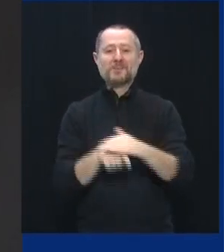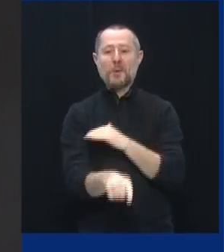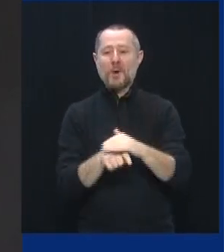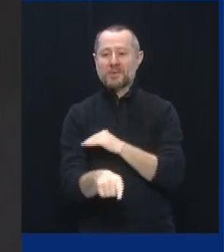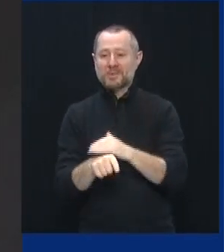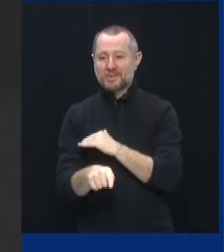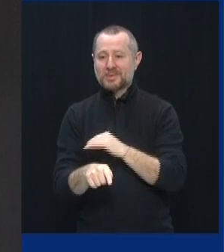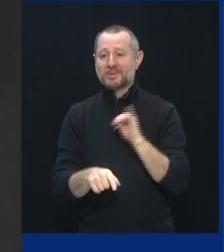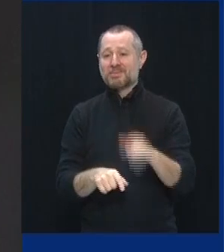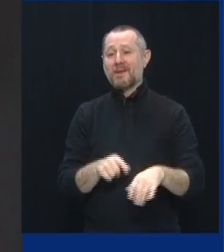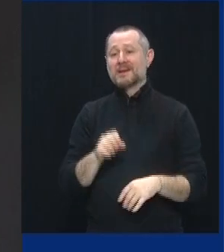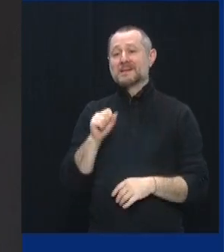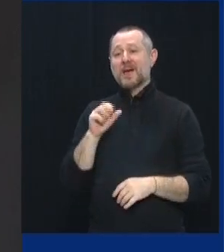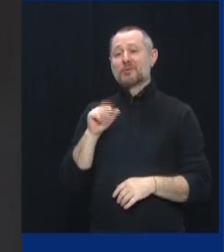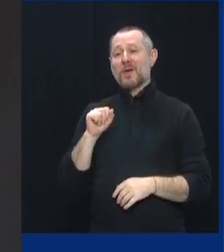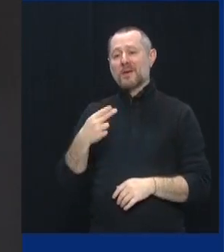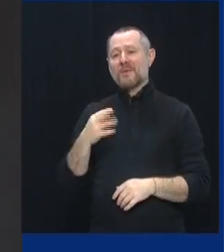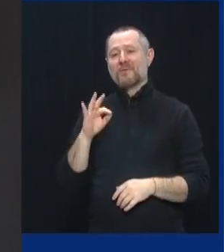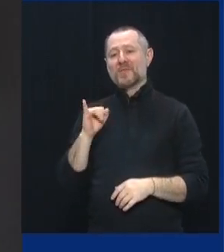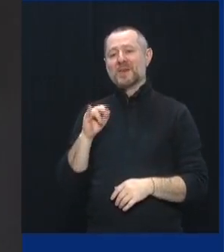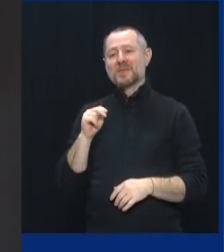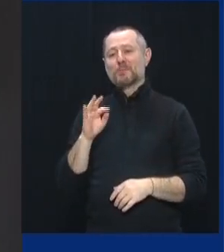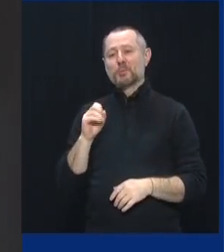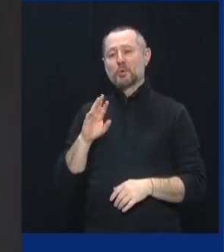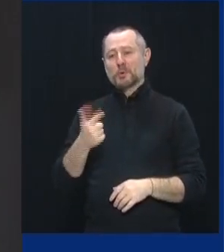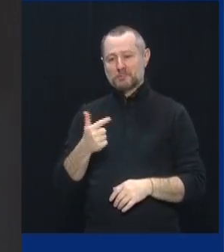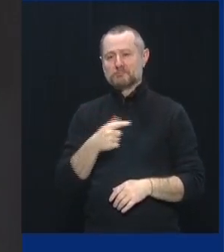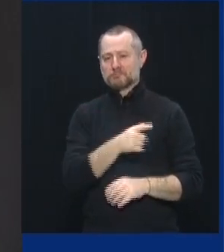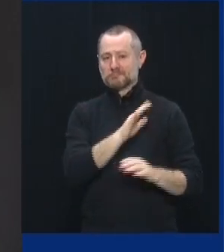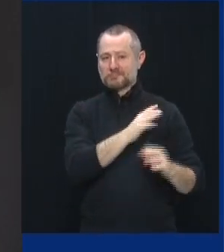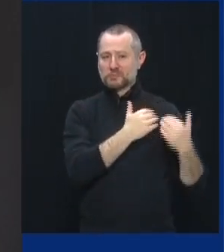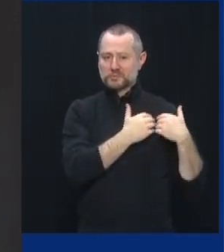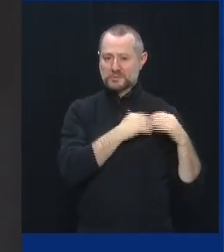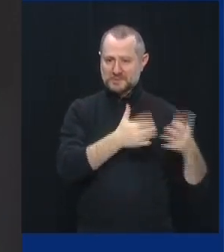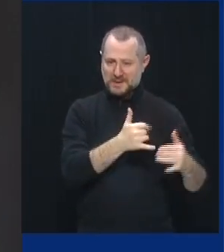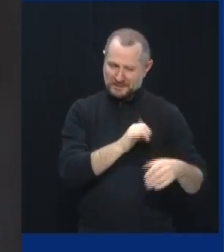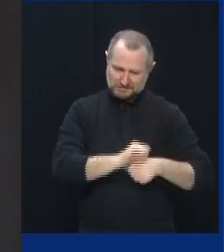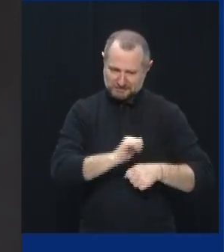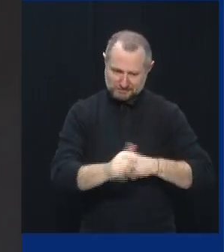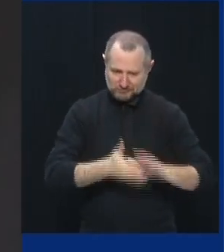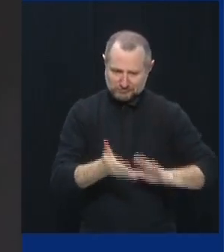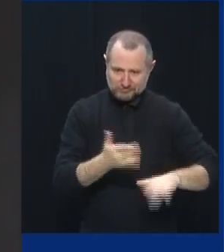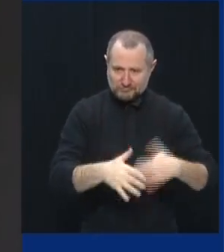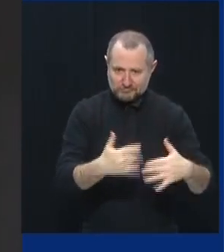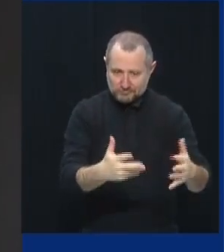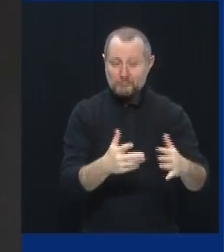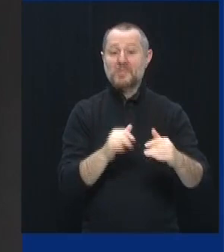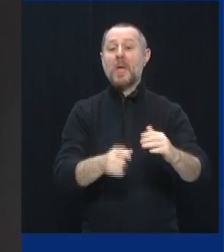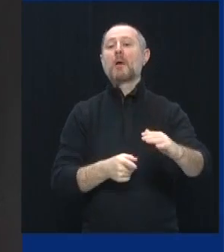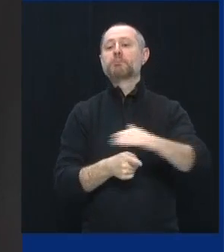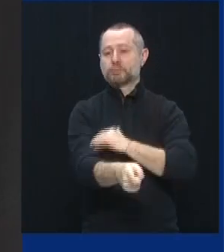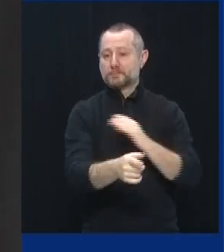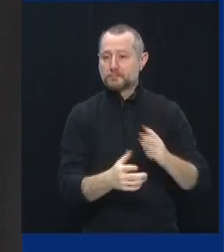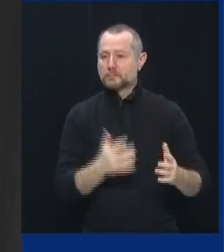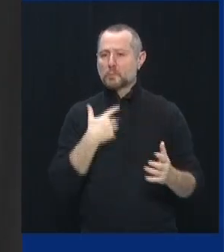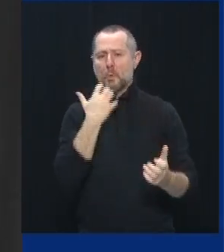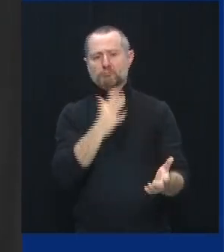TEMPORARILY AFFECTED SERVICES ON THE ONE, TWO AND THREE LINES BUT